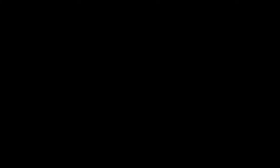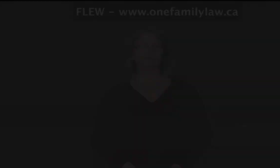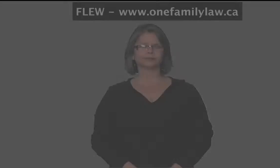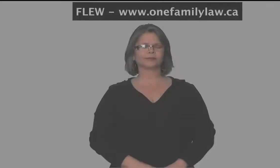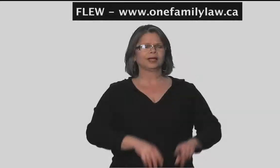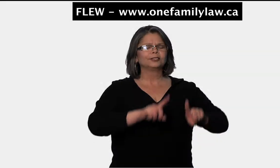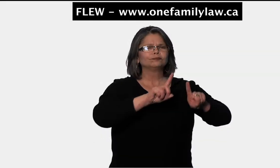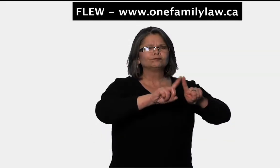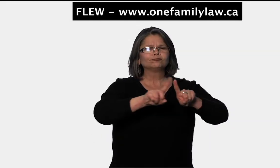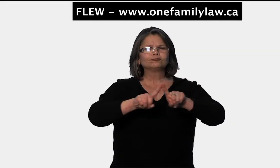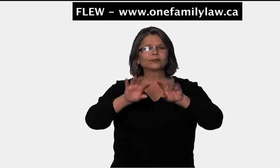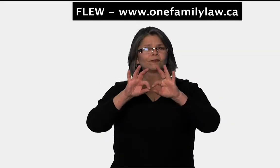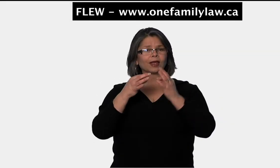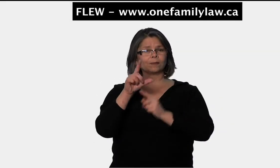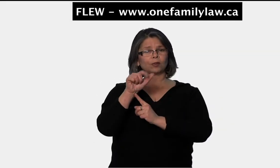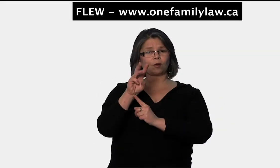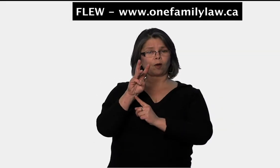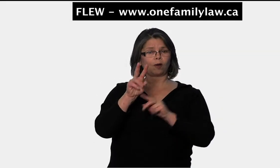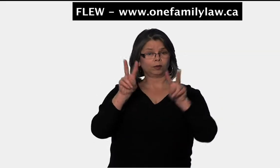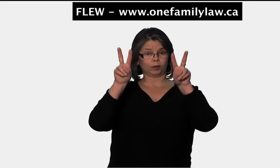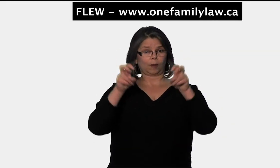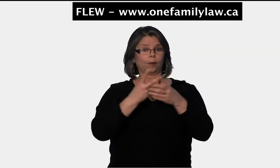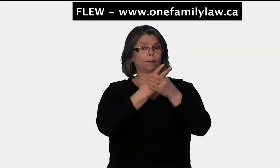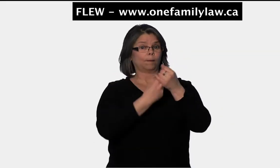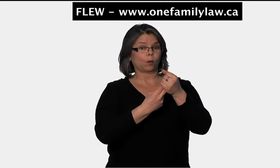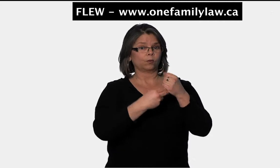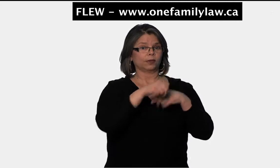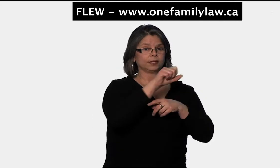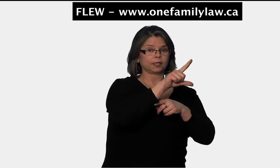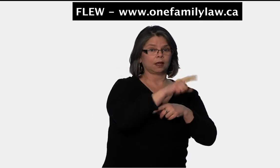Other family law topics can be found in ASL,